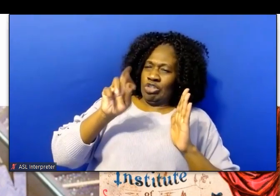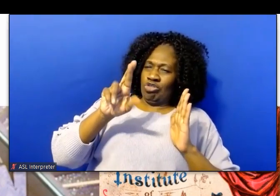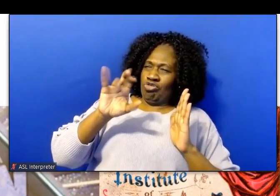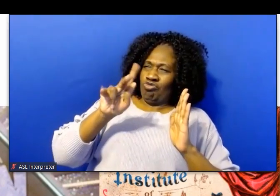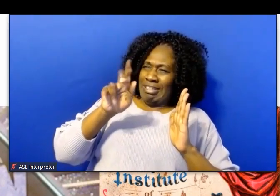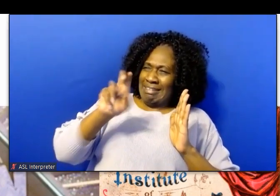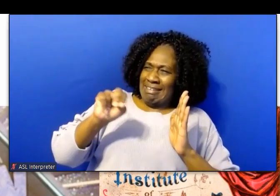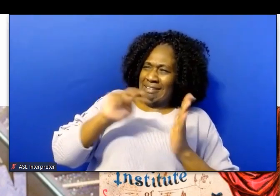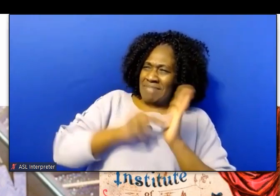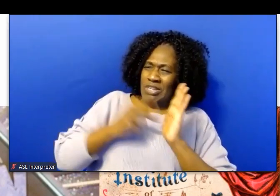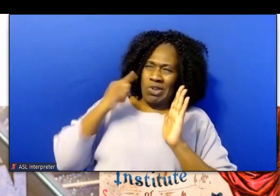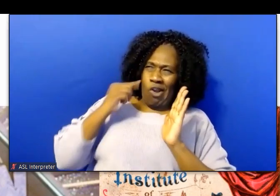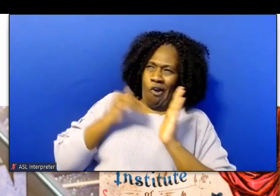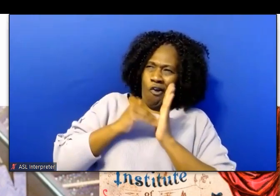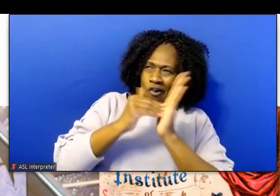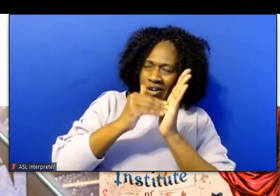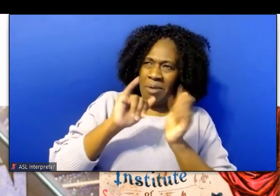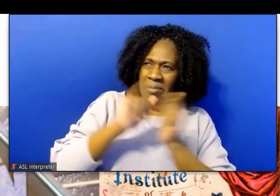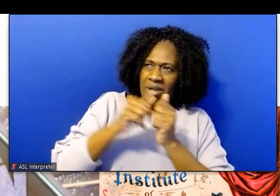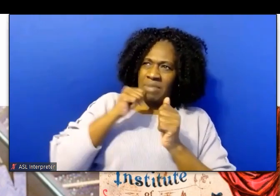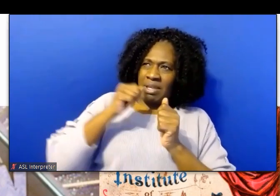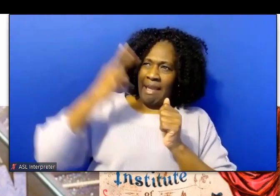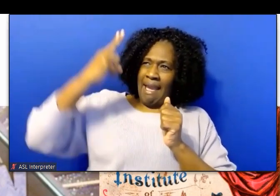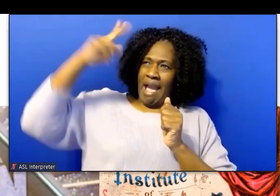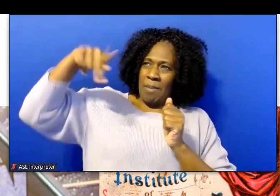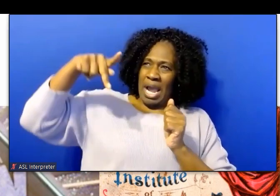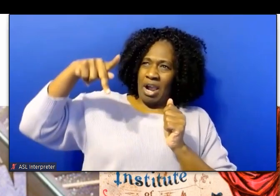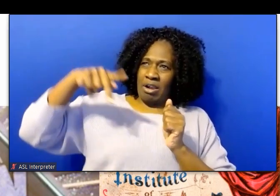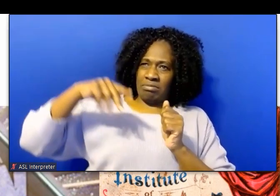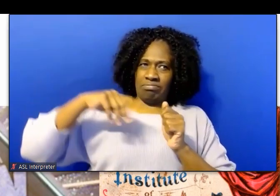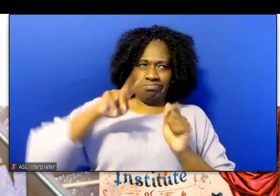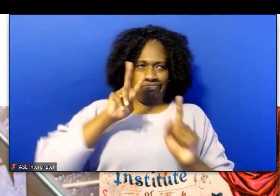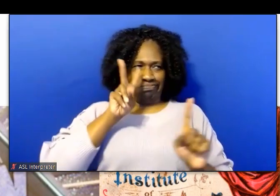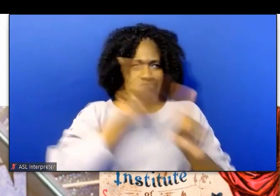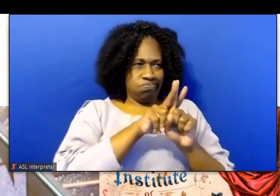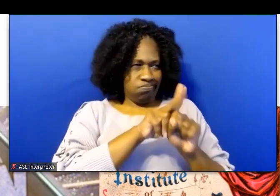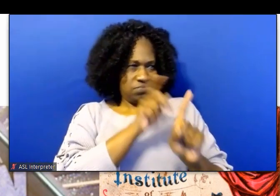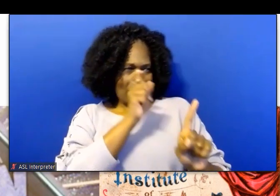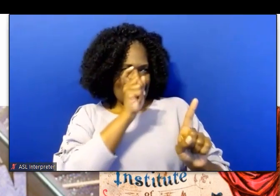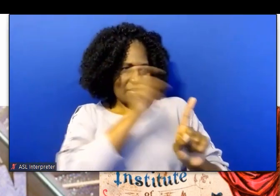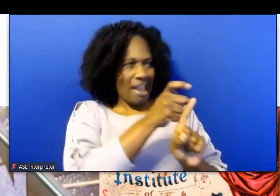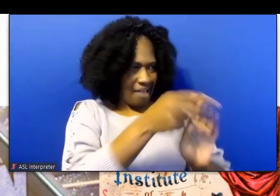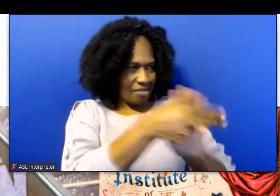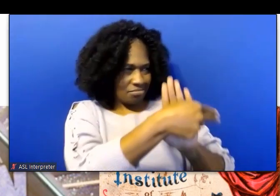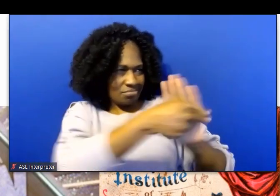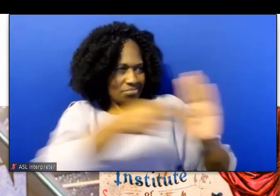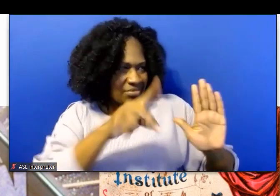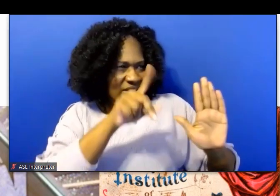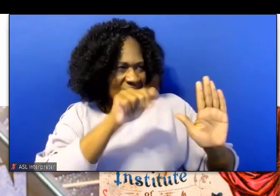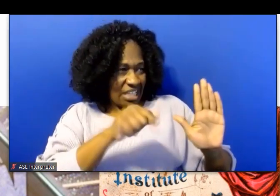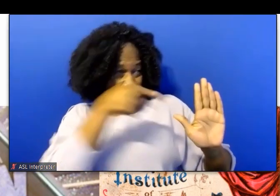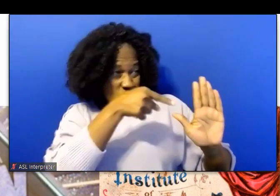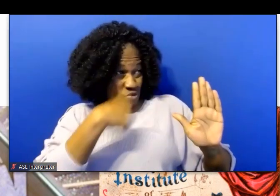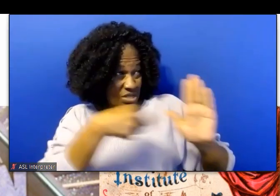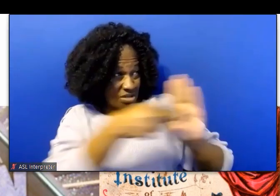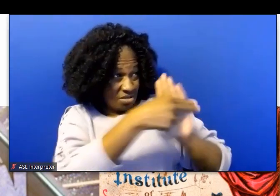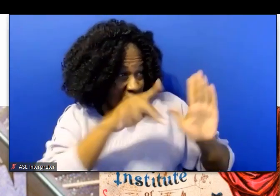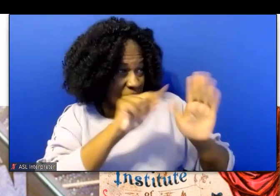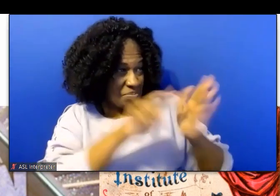but it was the idea that a higher power gave you the disability, that people with disabilities are bad, are that it has something to do with evil.